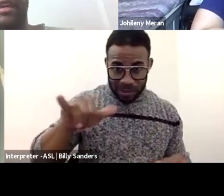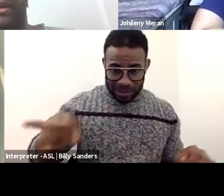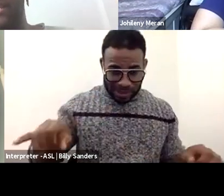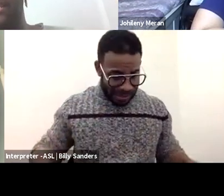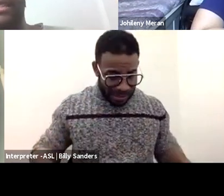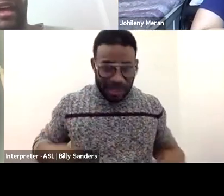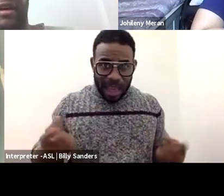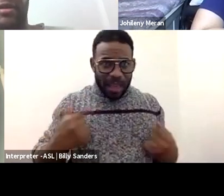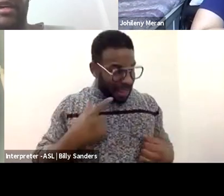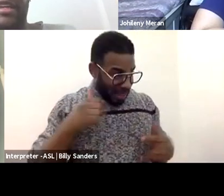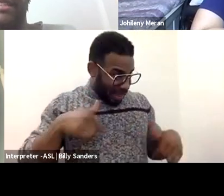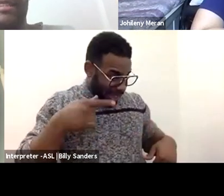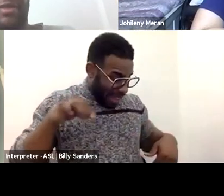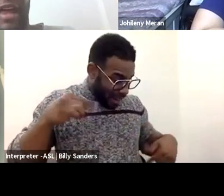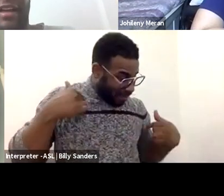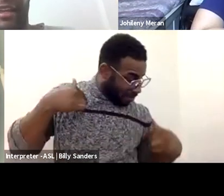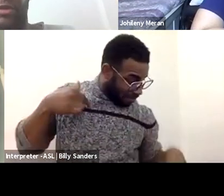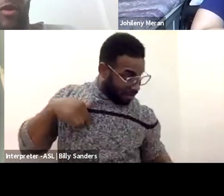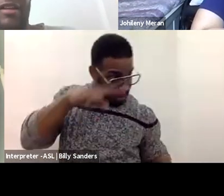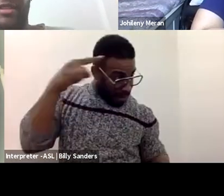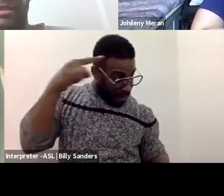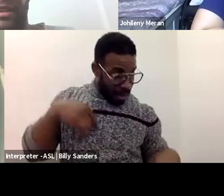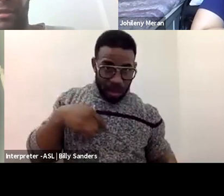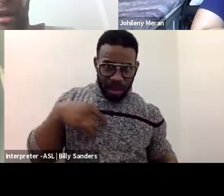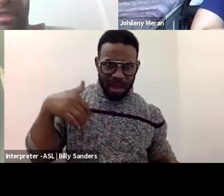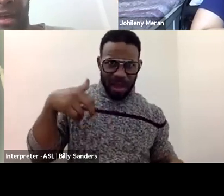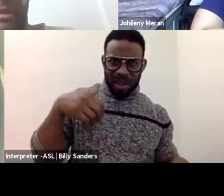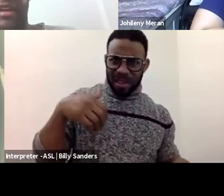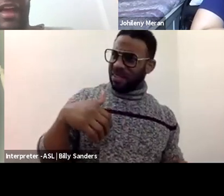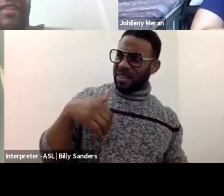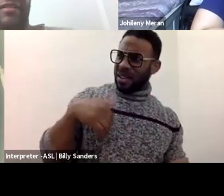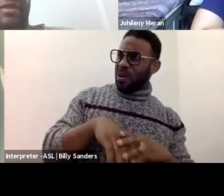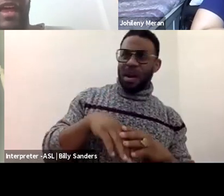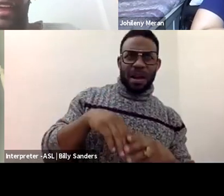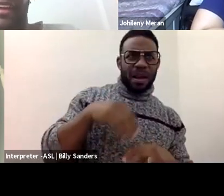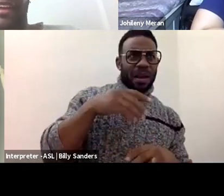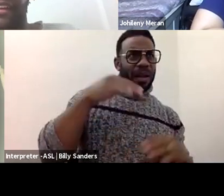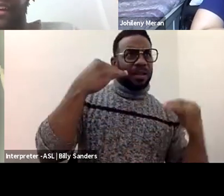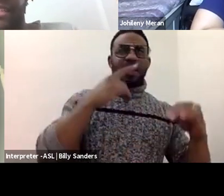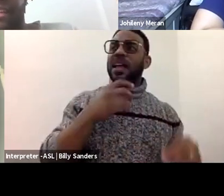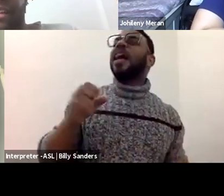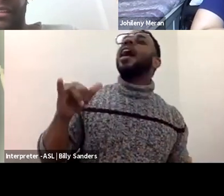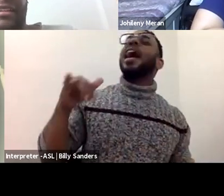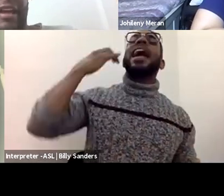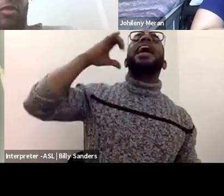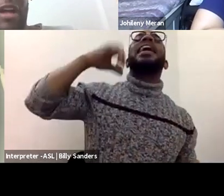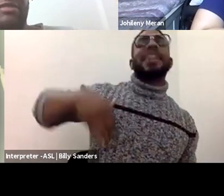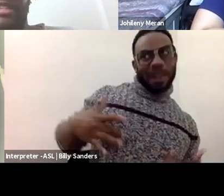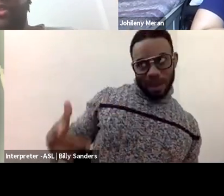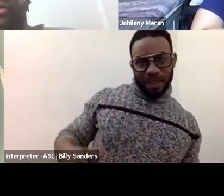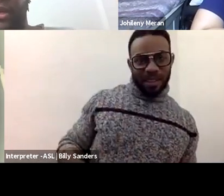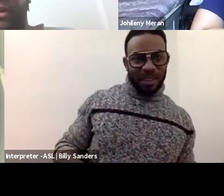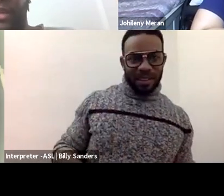me is this ghetto? Is this Black? And I would be walking into like a kabob job. And they would be like aye cousin I was watching